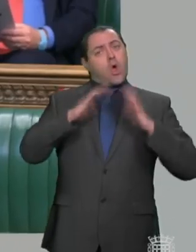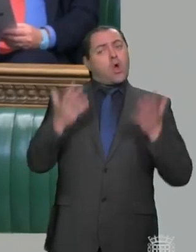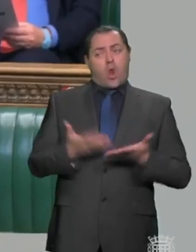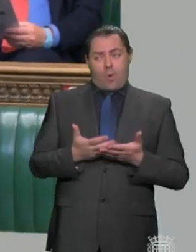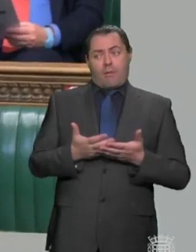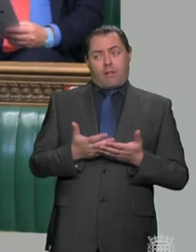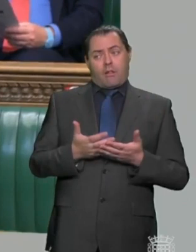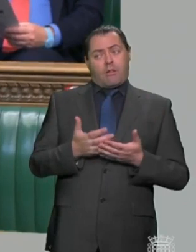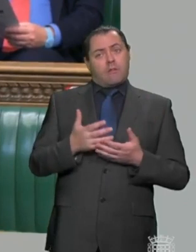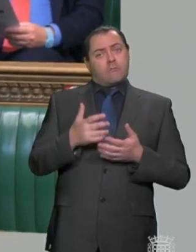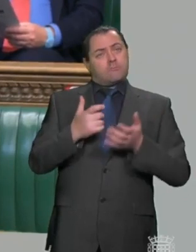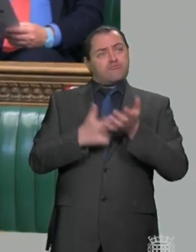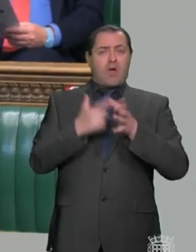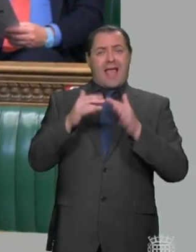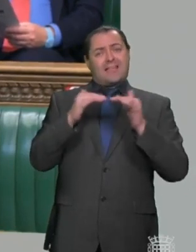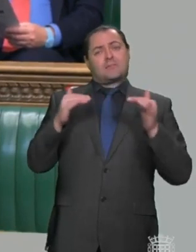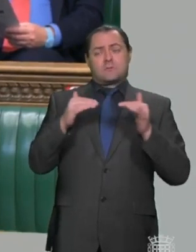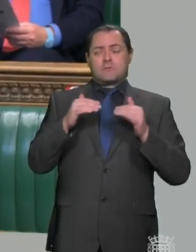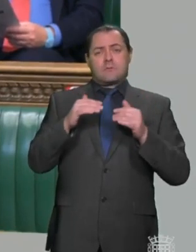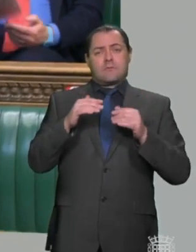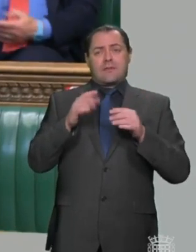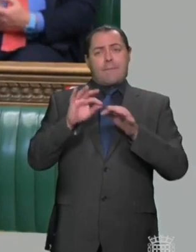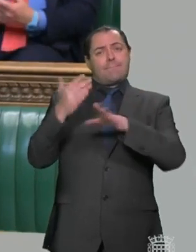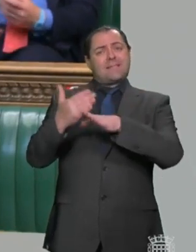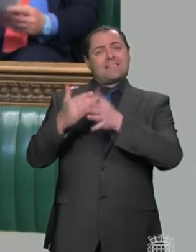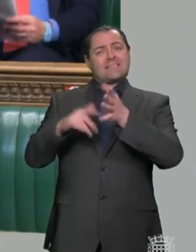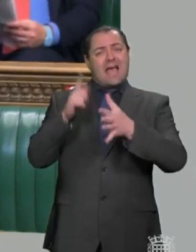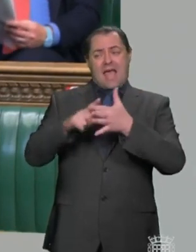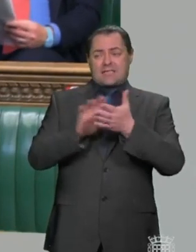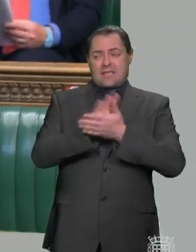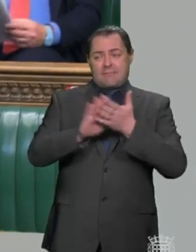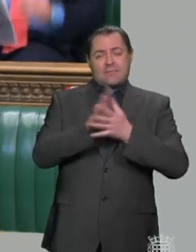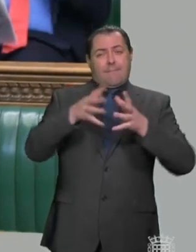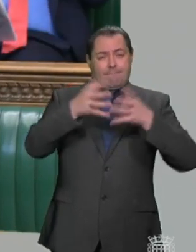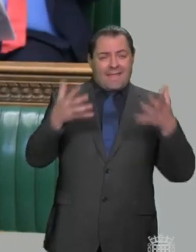tax would help to tackle tax avoidance by large multinational corporations and online giants.